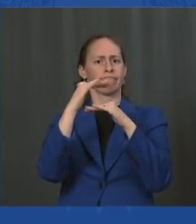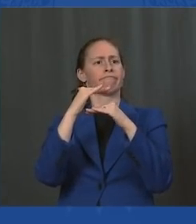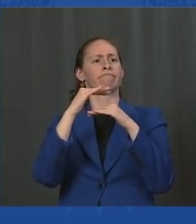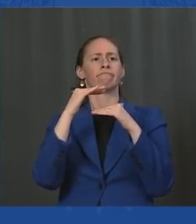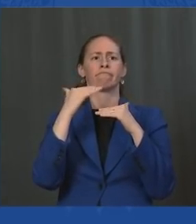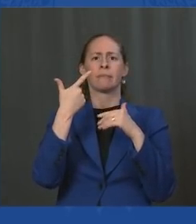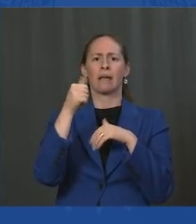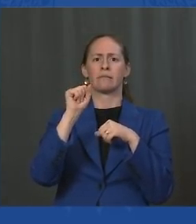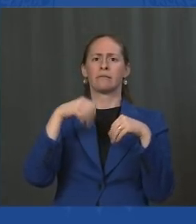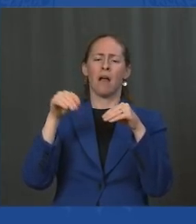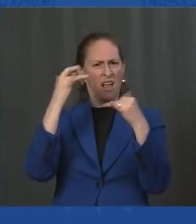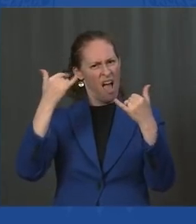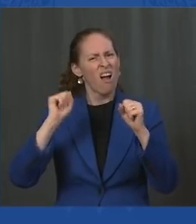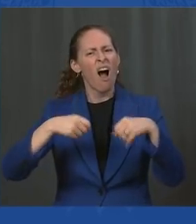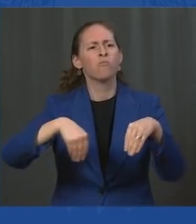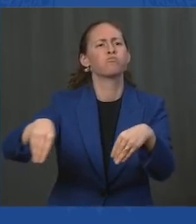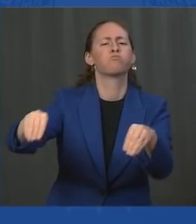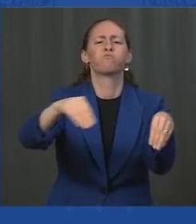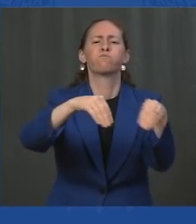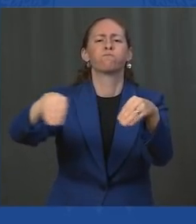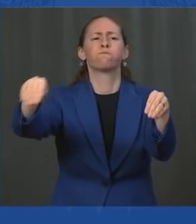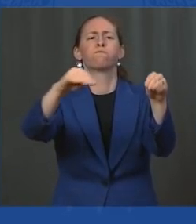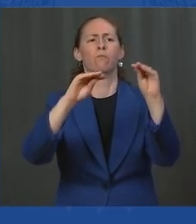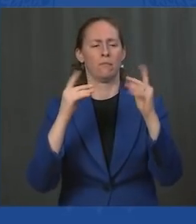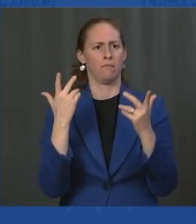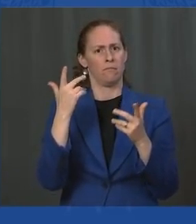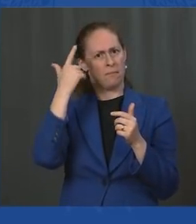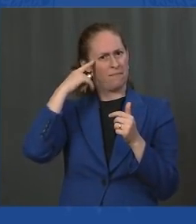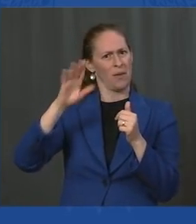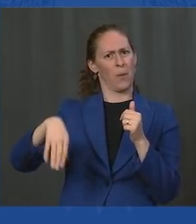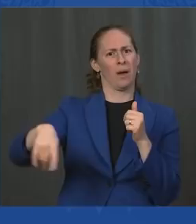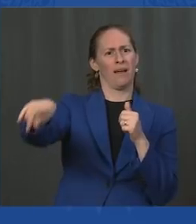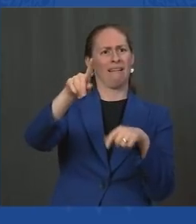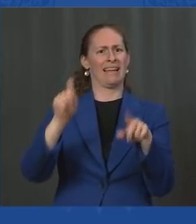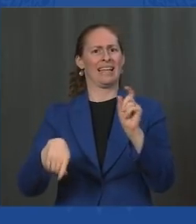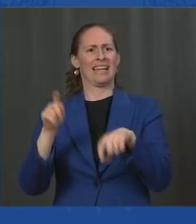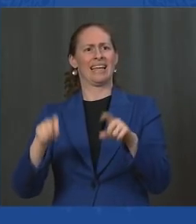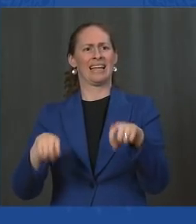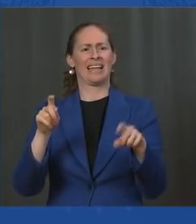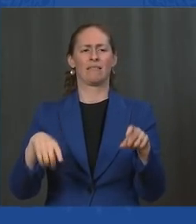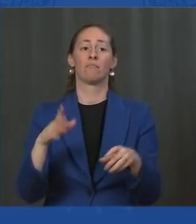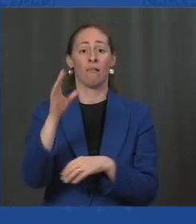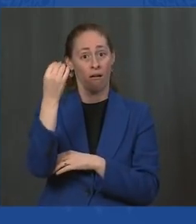at such a critical time. These actions should help reduce the risk of gas